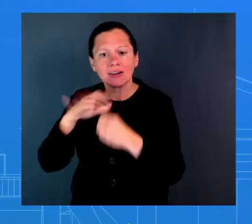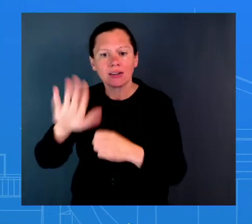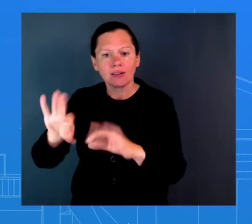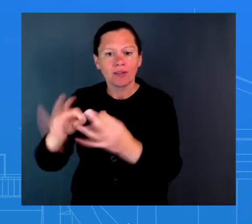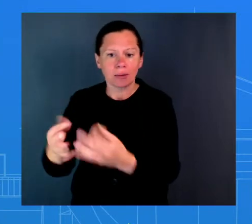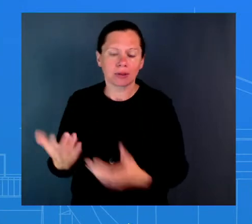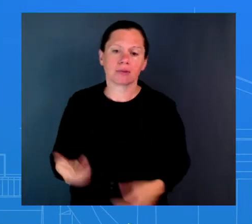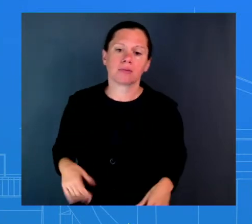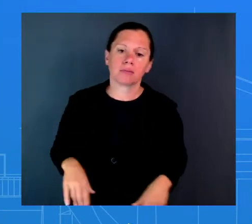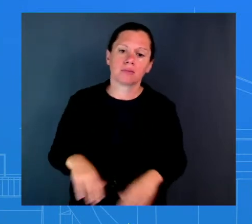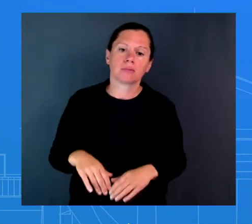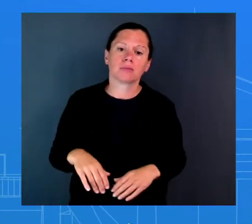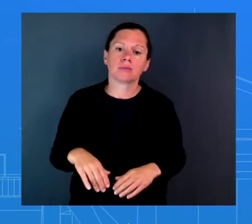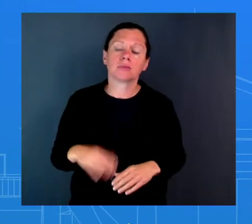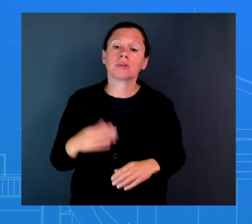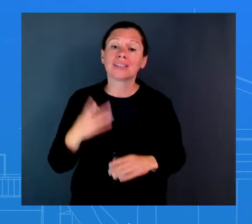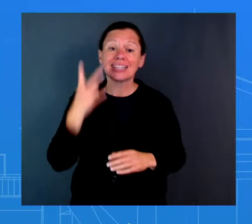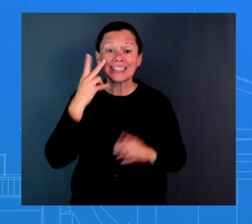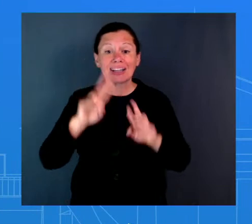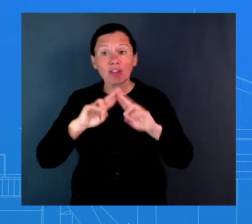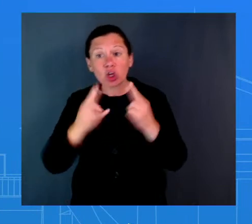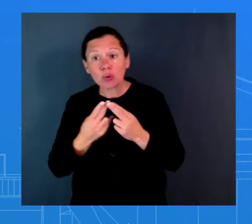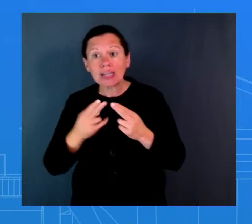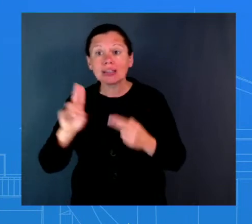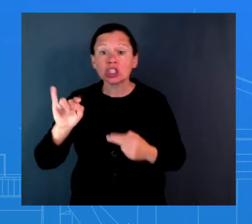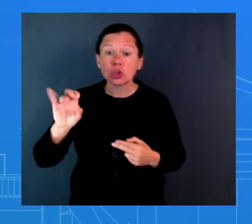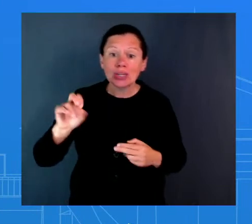and that's what we're going to continue to make clear. Go ahead.